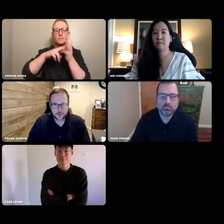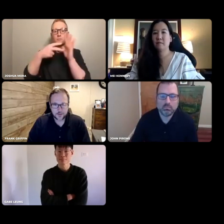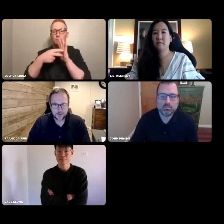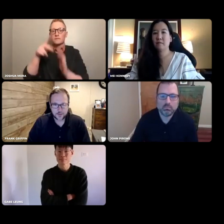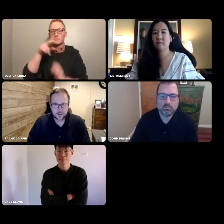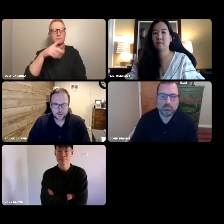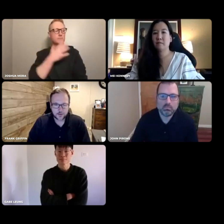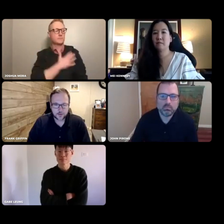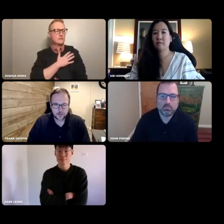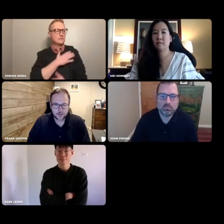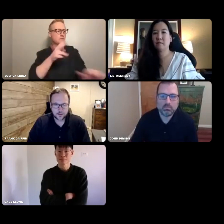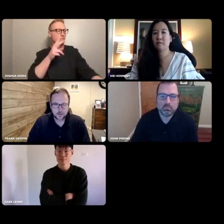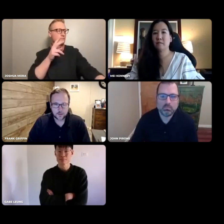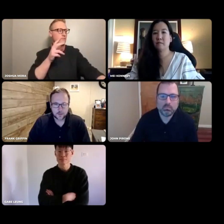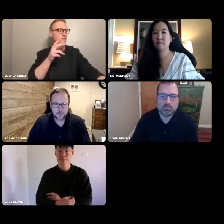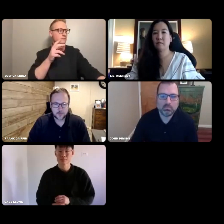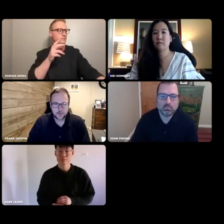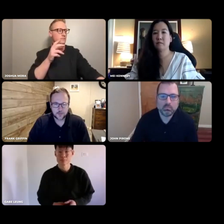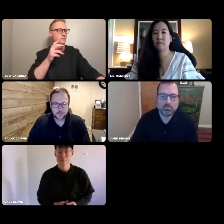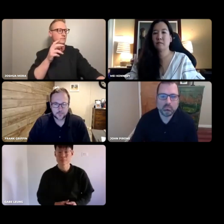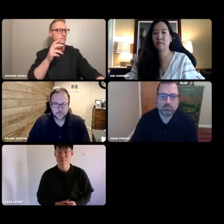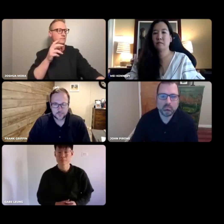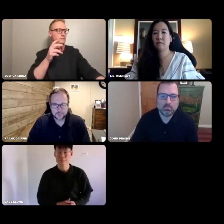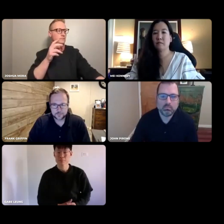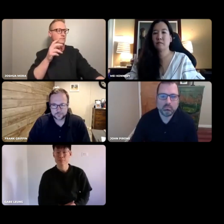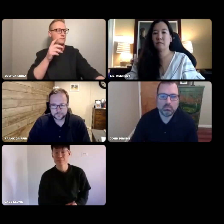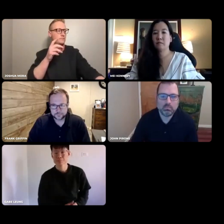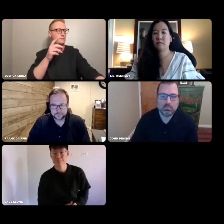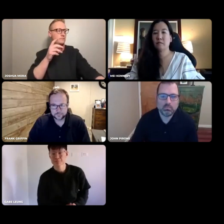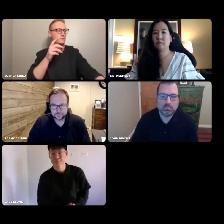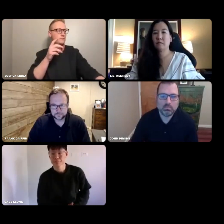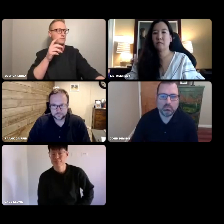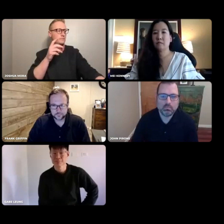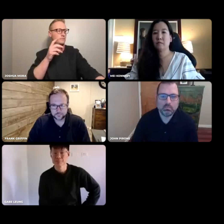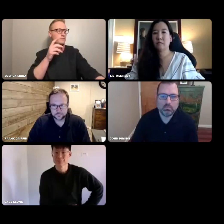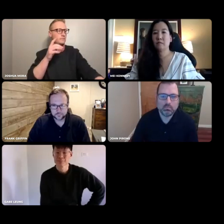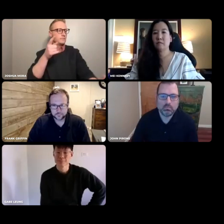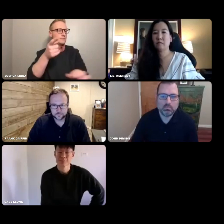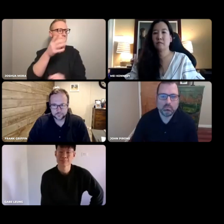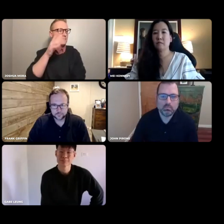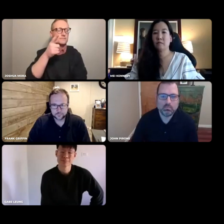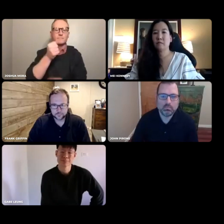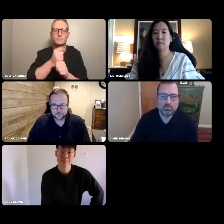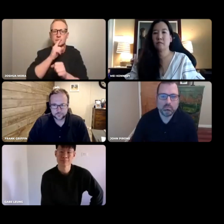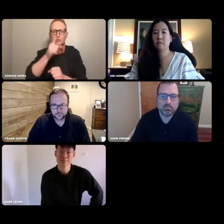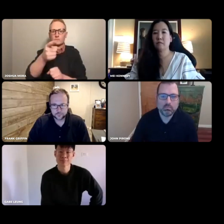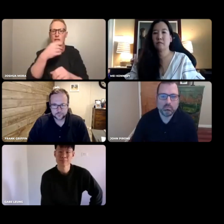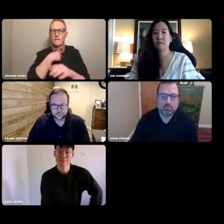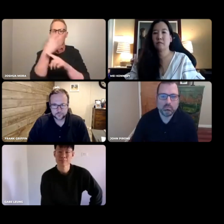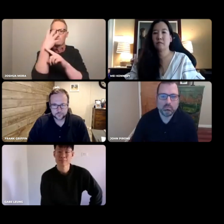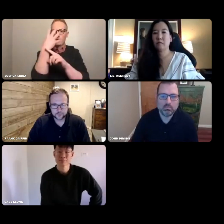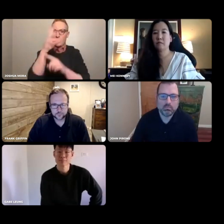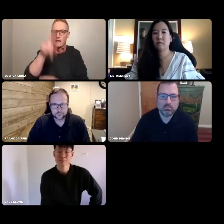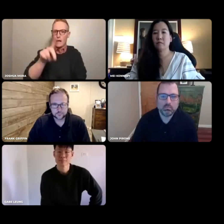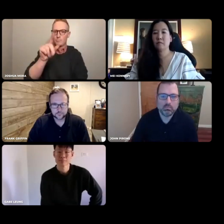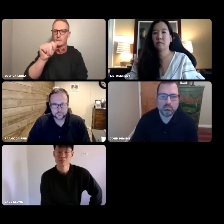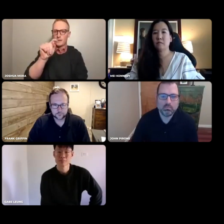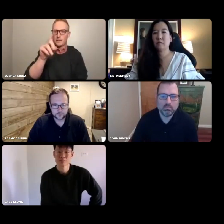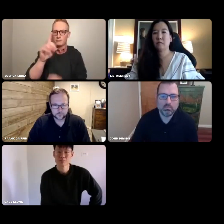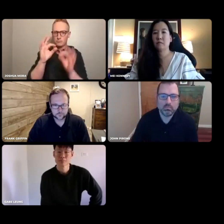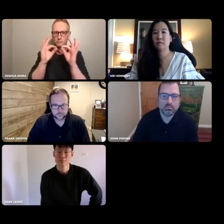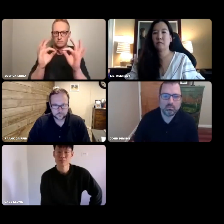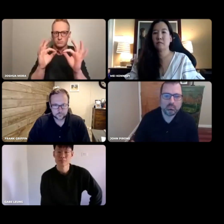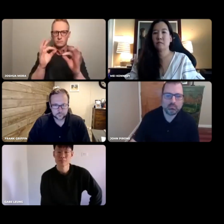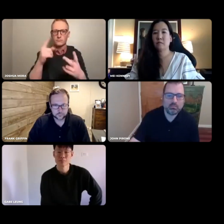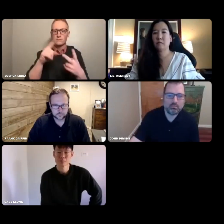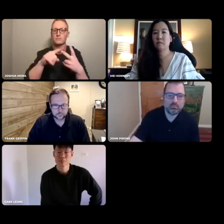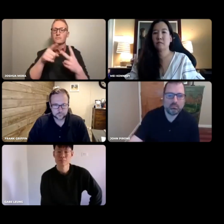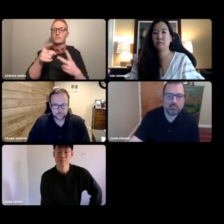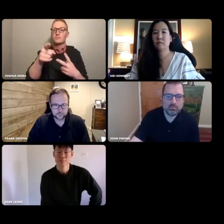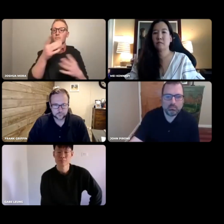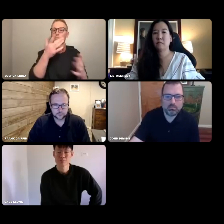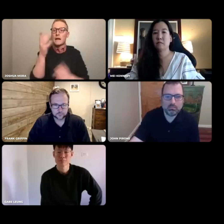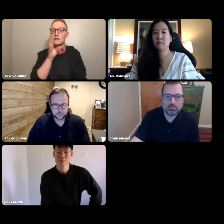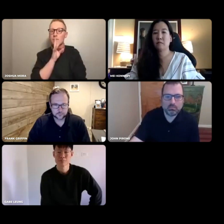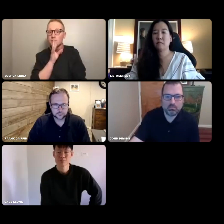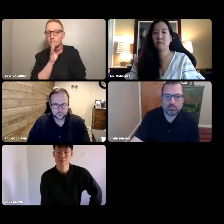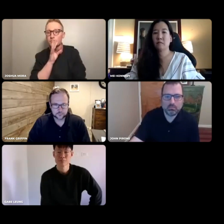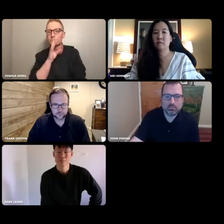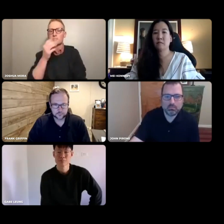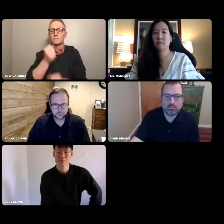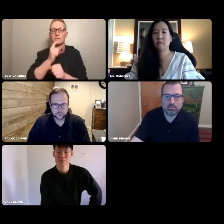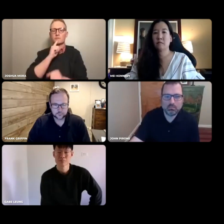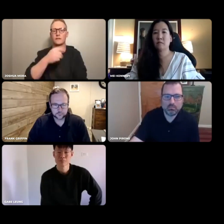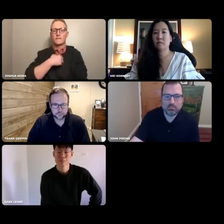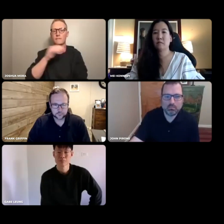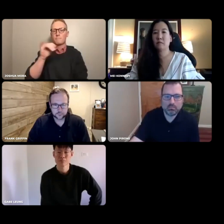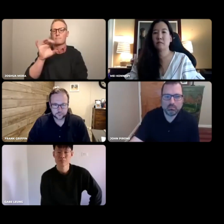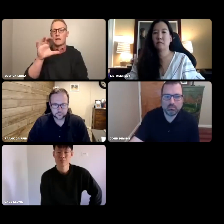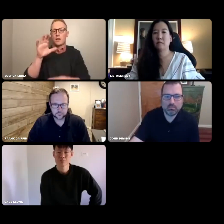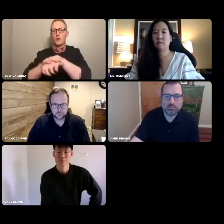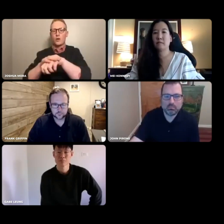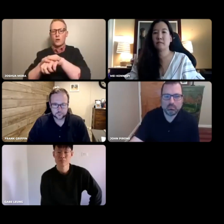Now, for access purposes: Please make sure your Zoom is updated to the latest version.